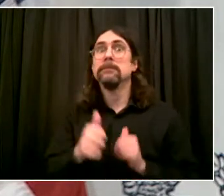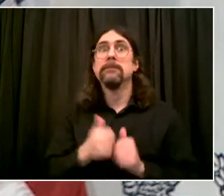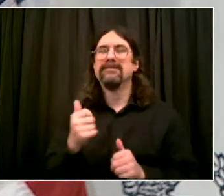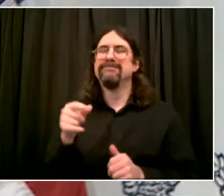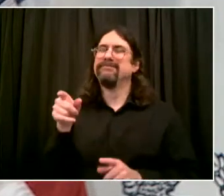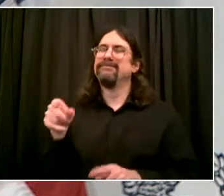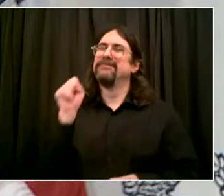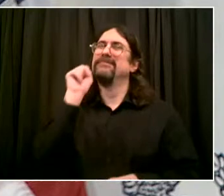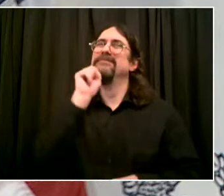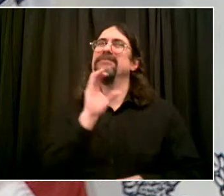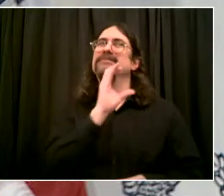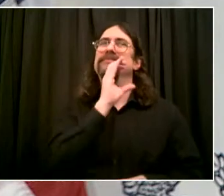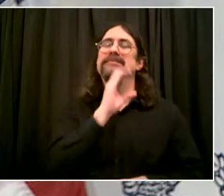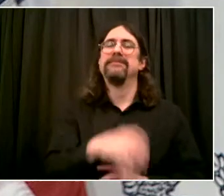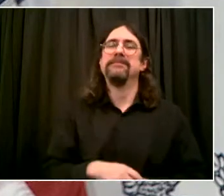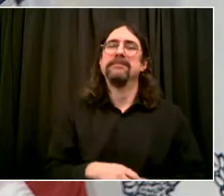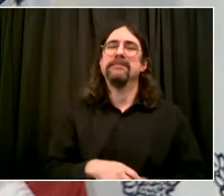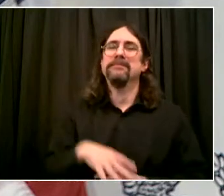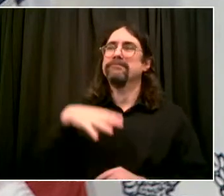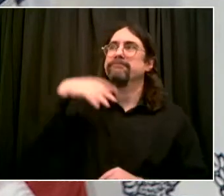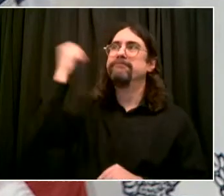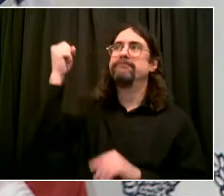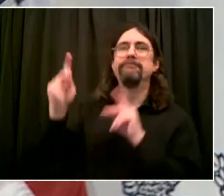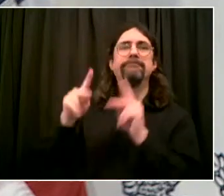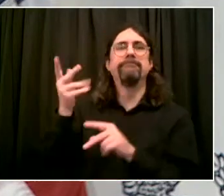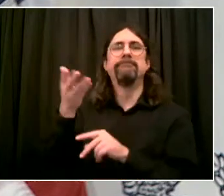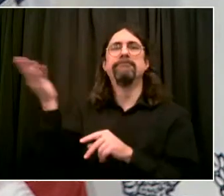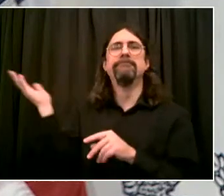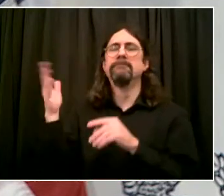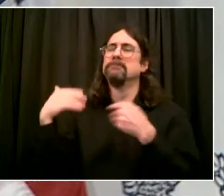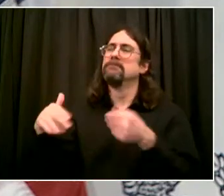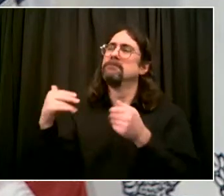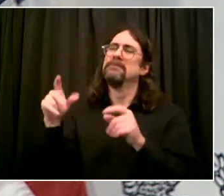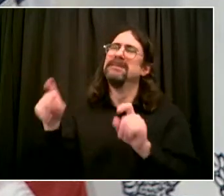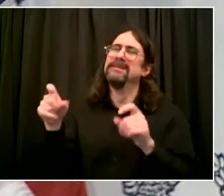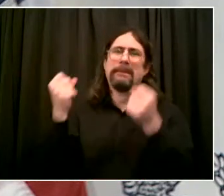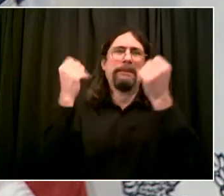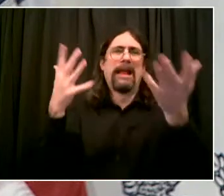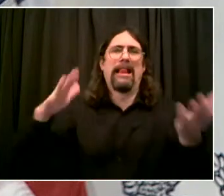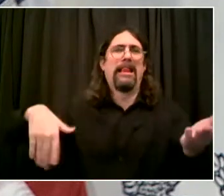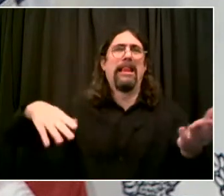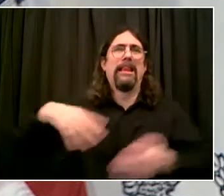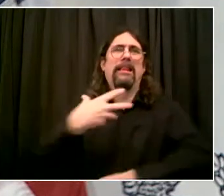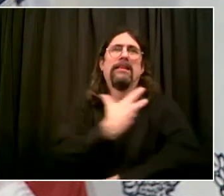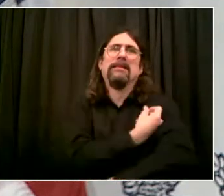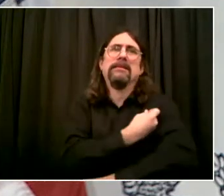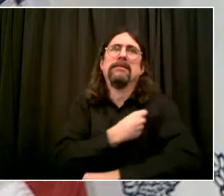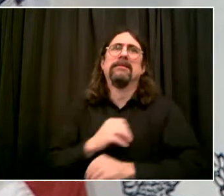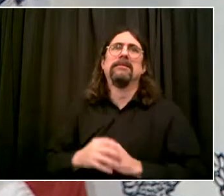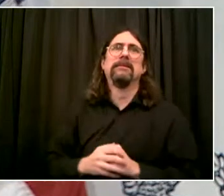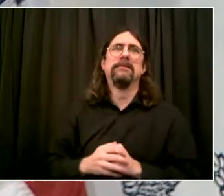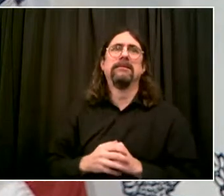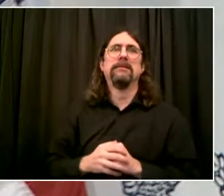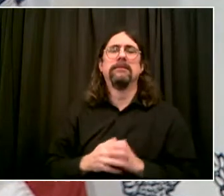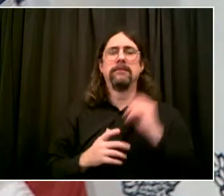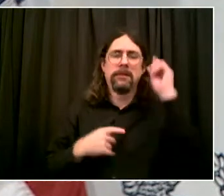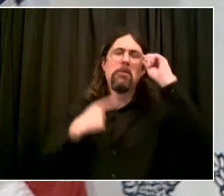BUT EVERYONE THAT OUR AMERICAN HAVE A